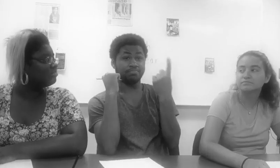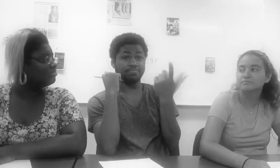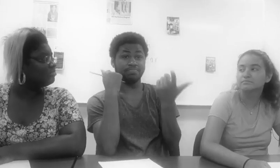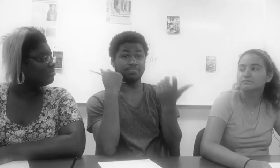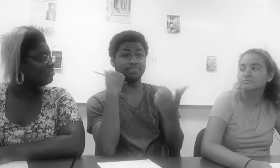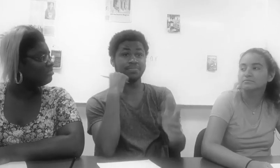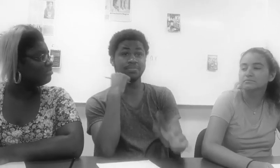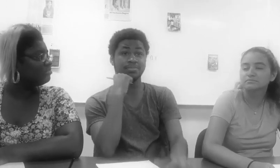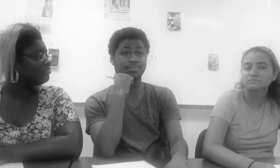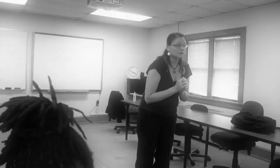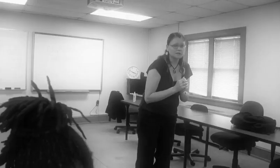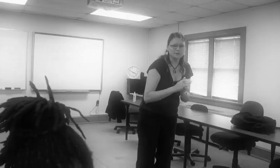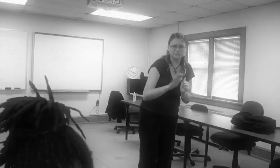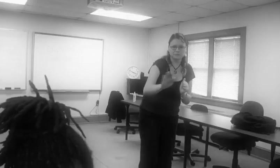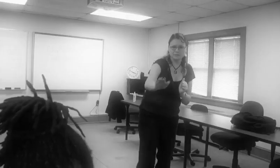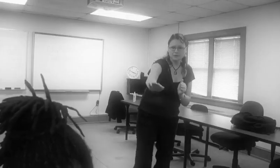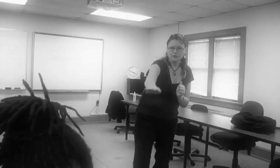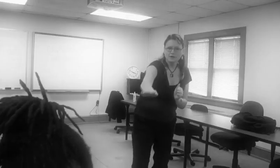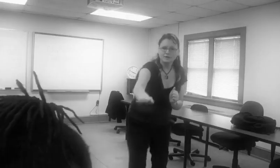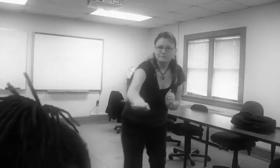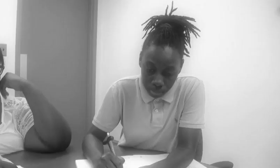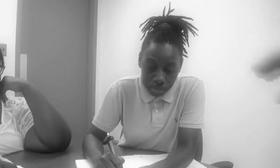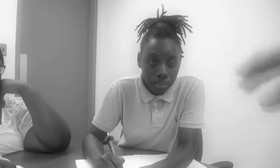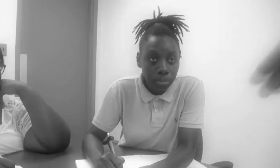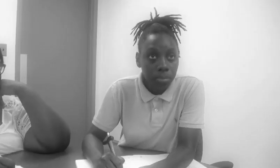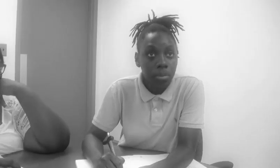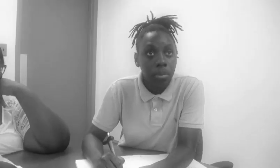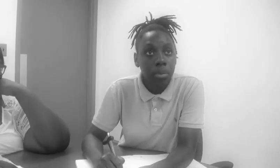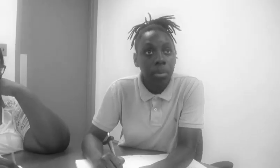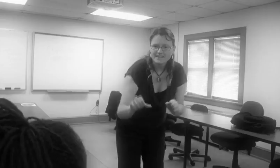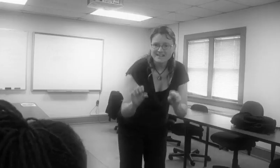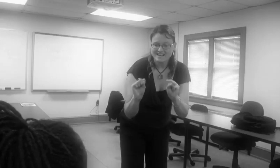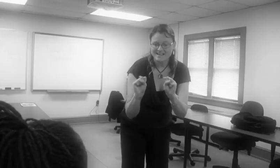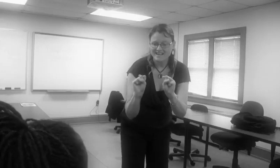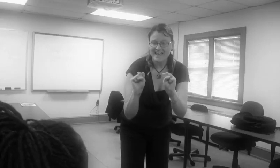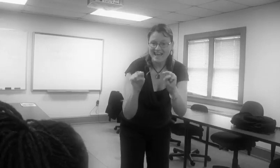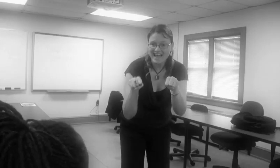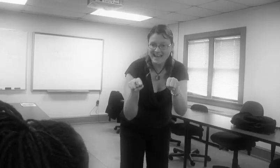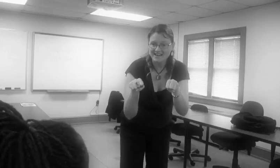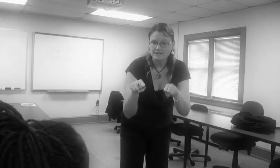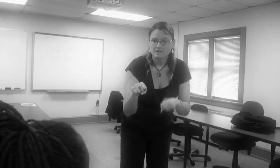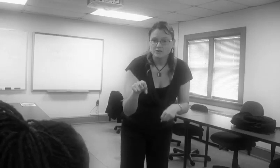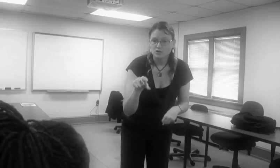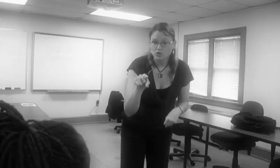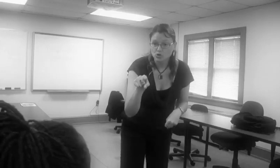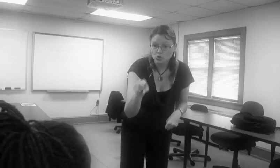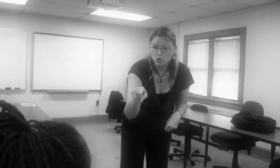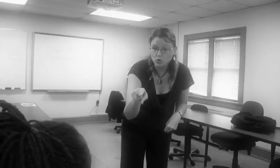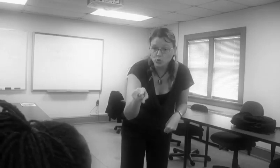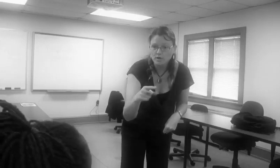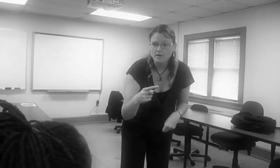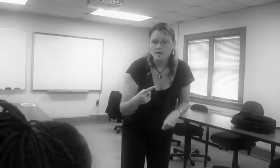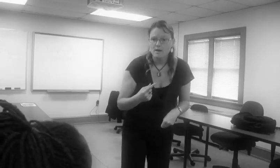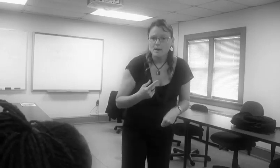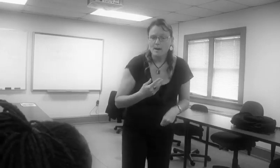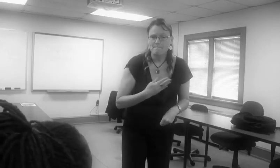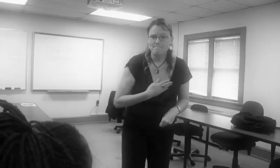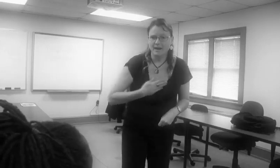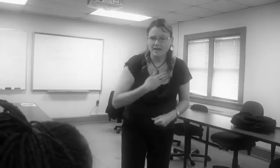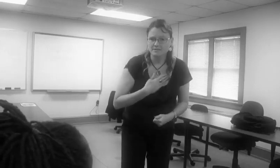Black Male Student: I don’t get it. White Teacher: Can, uh, you, um...